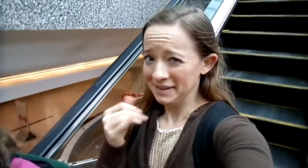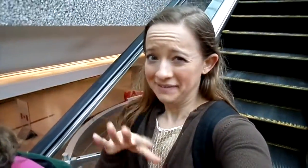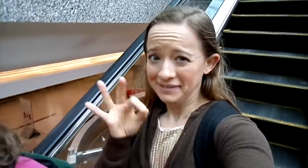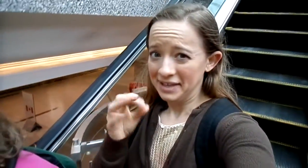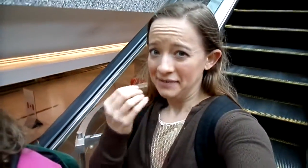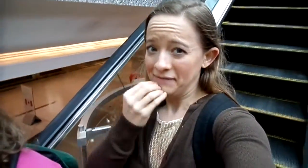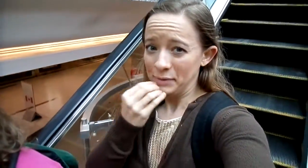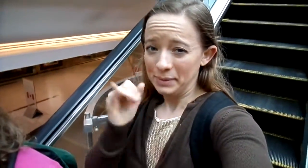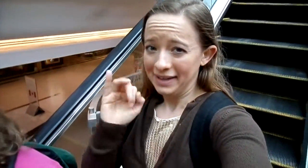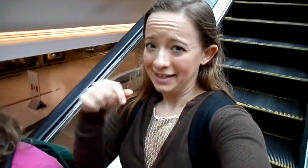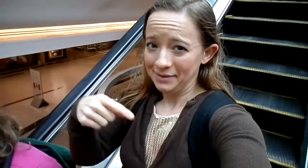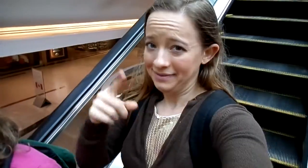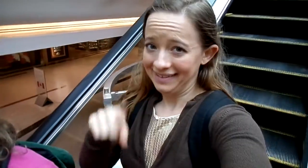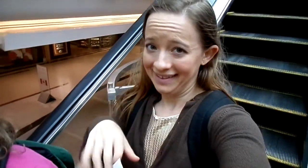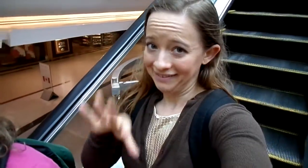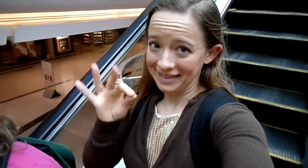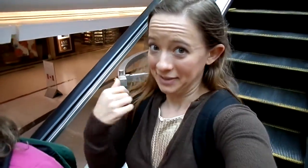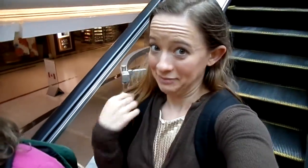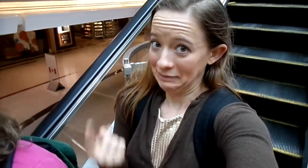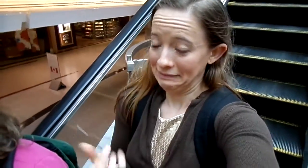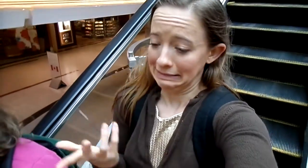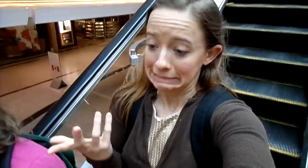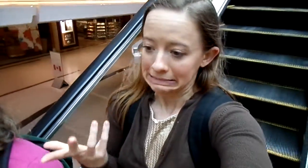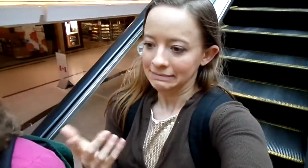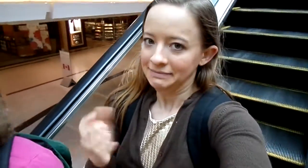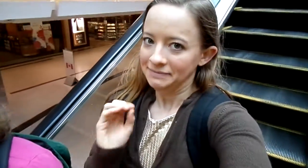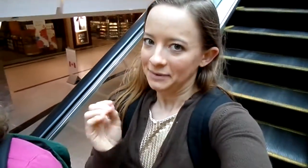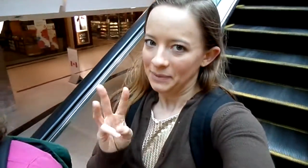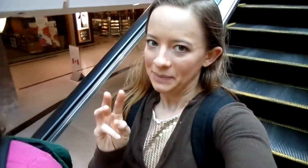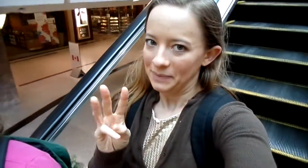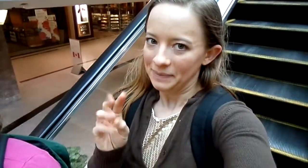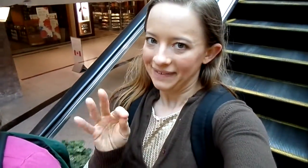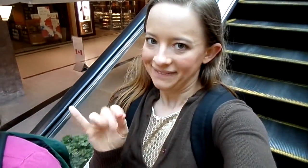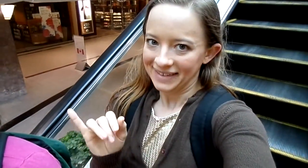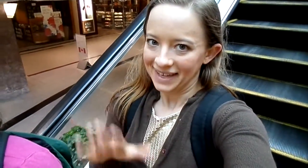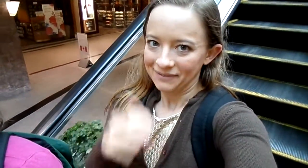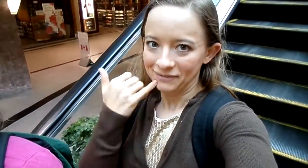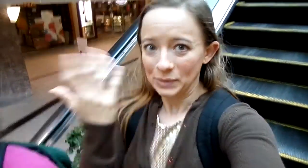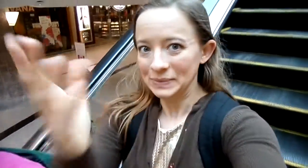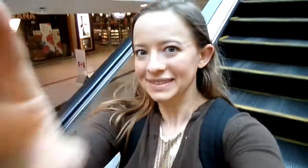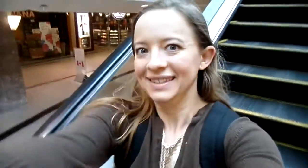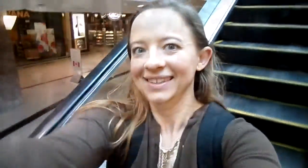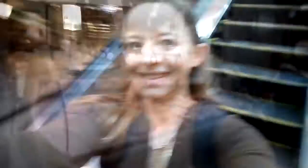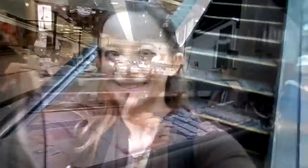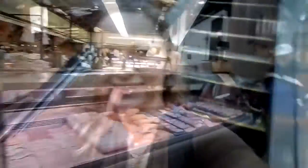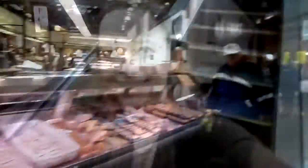So now we have to find the bathroom and see if we can find the Food IQ place because we can't find it so far. No wifi on our phones.